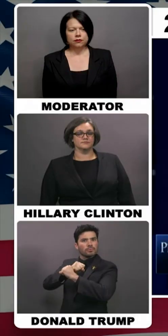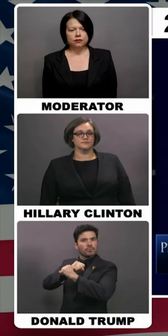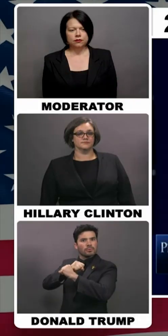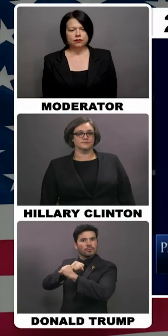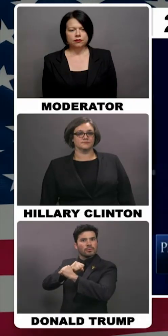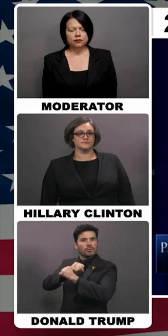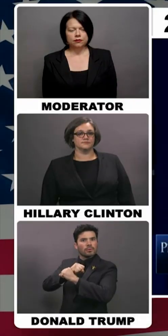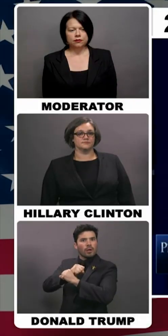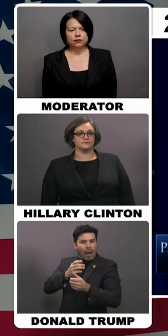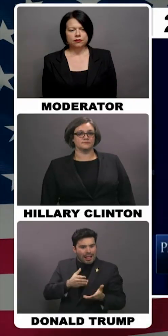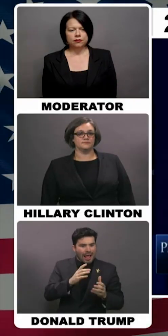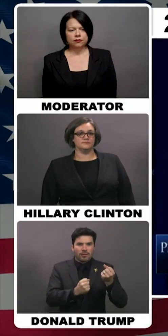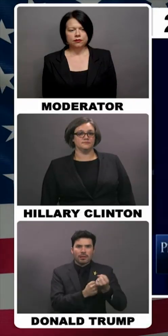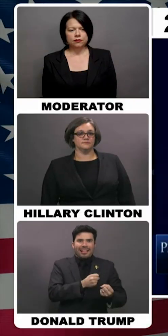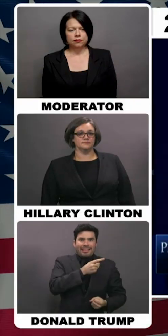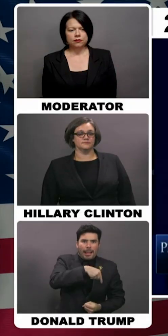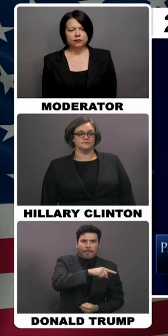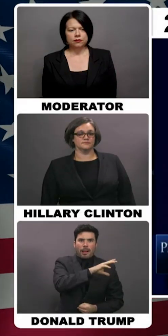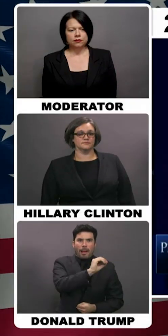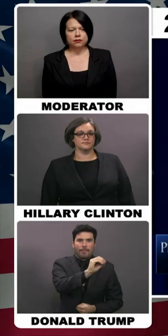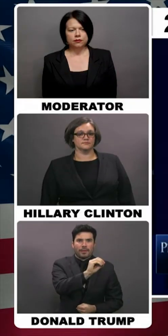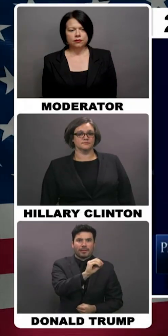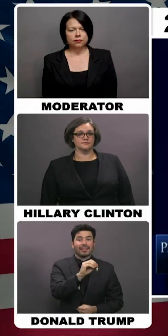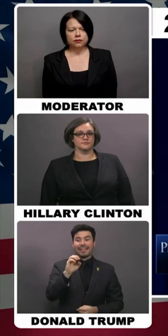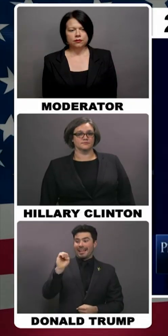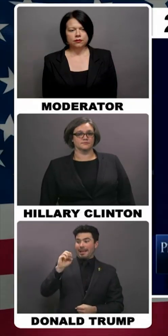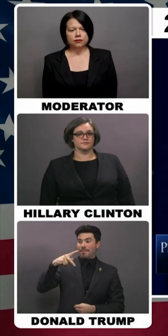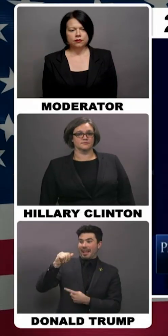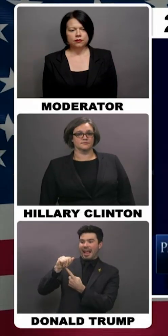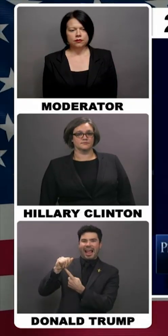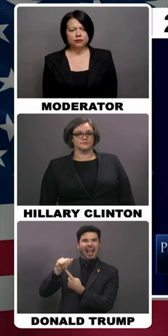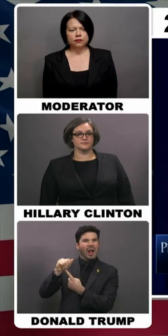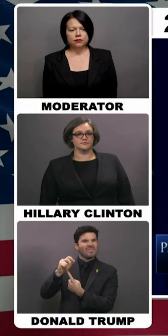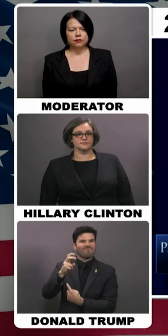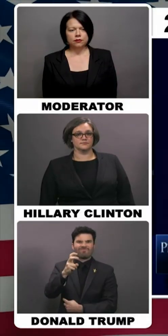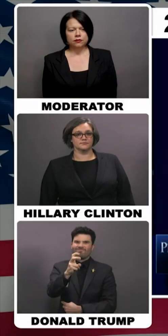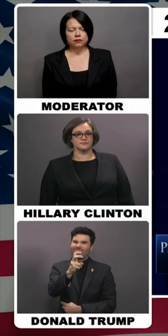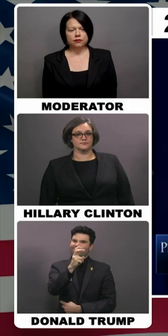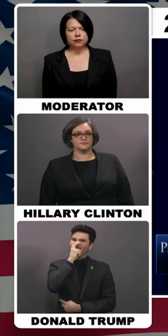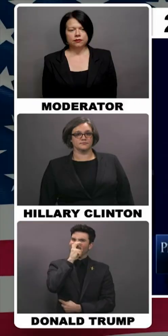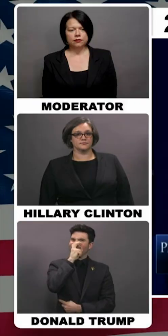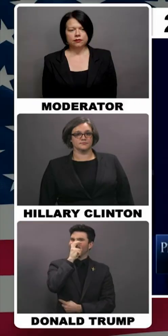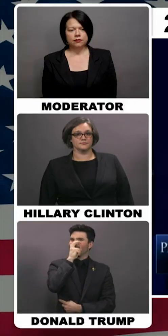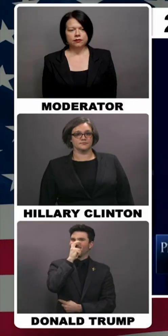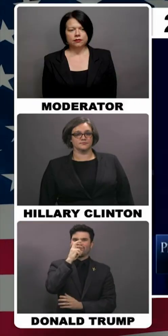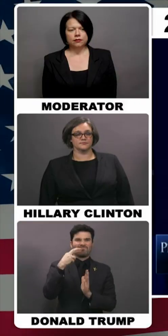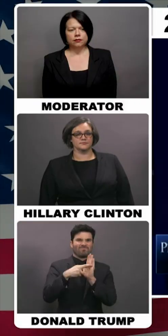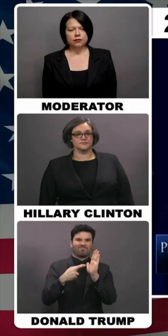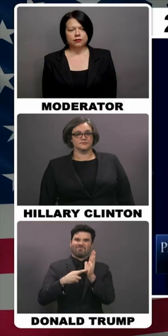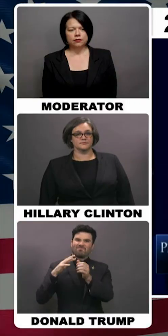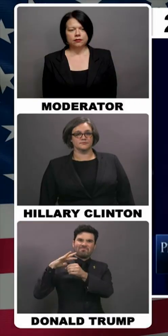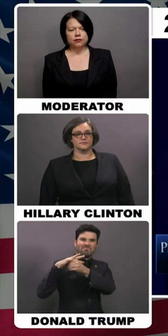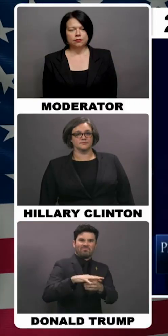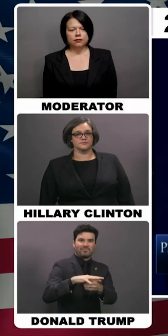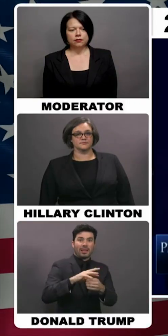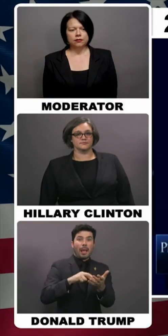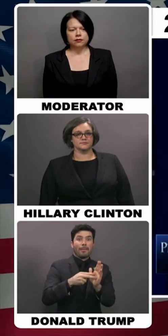The EPA is so restrictive that they are putting our energy companies out of business. And all you have to do is go